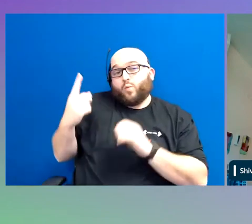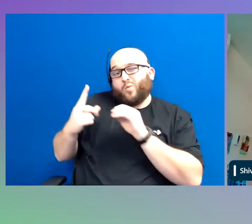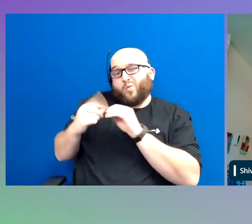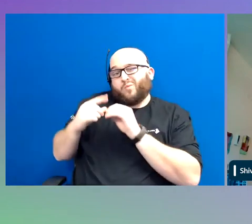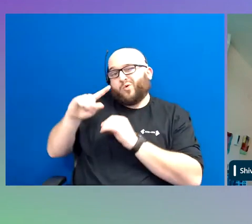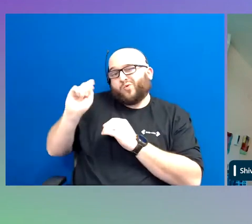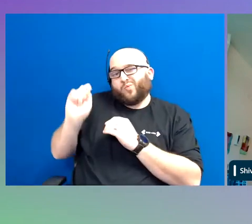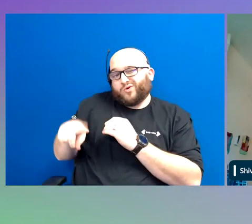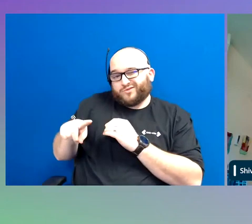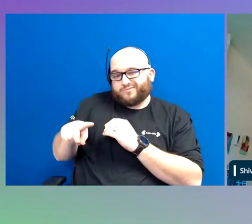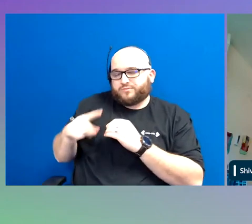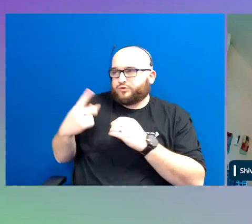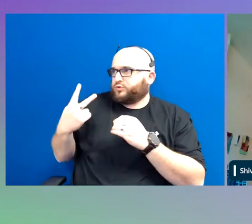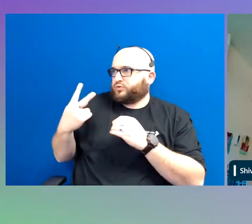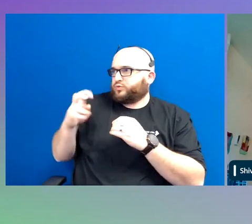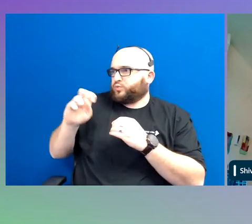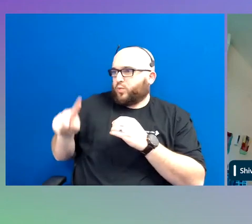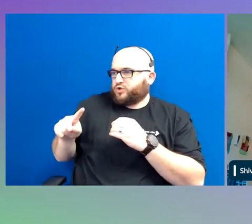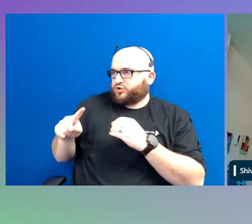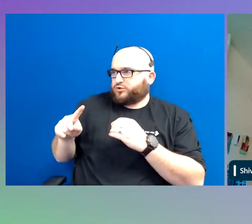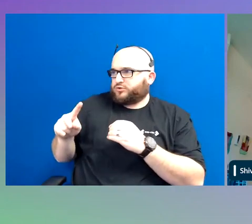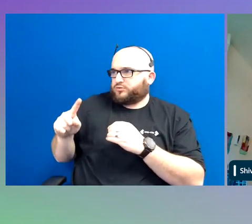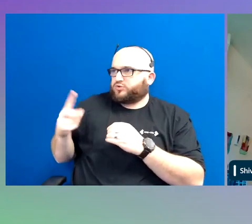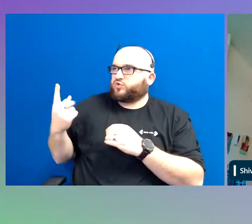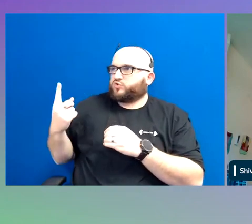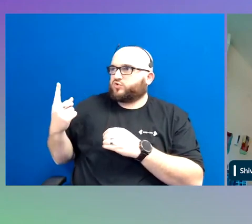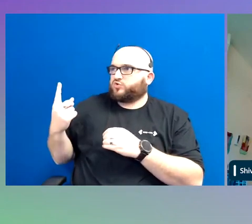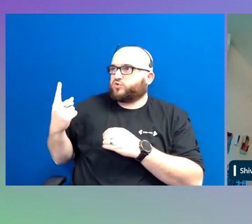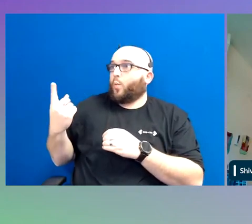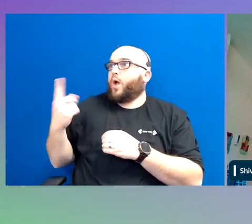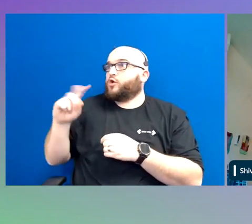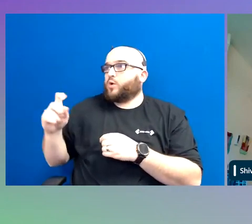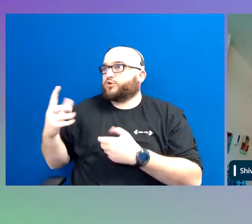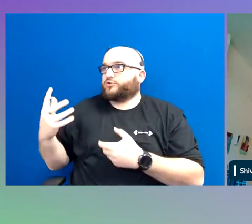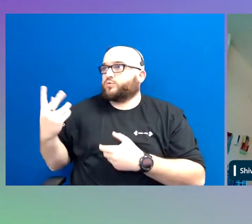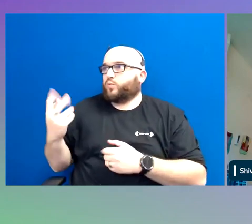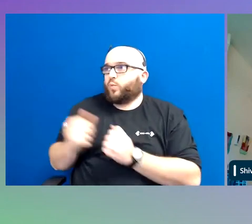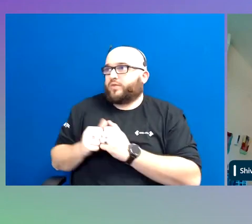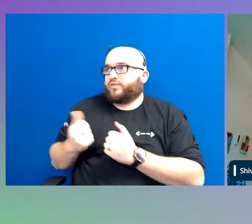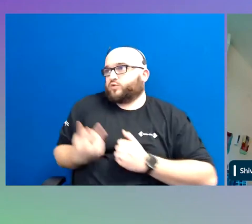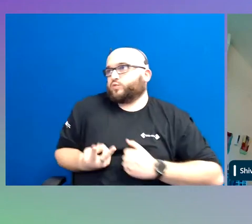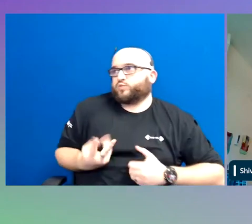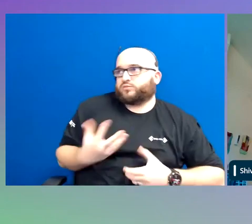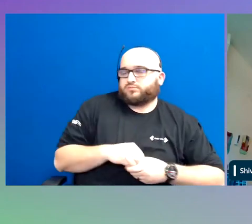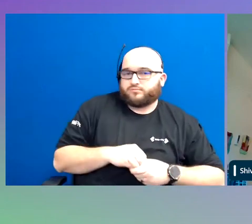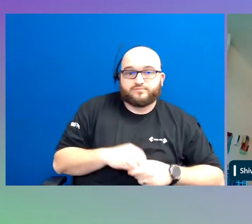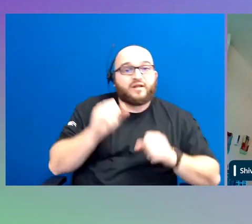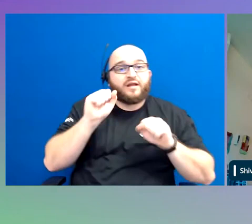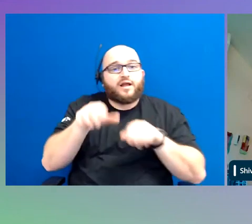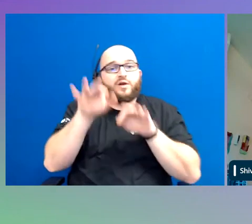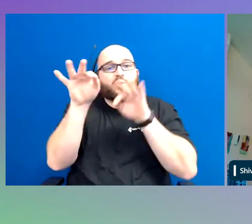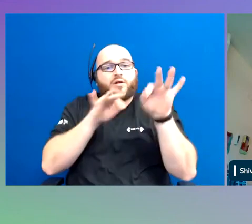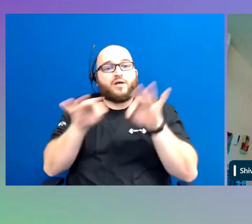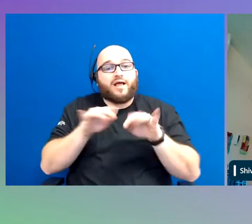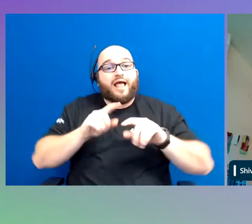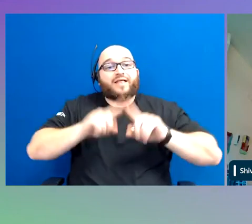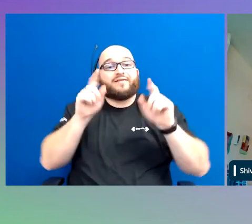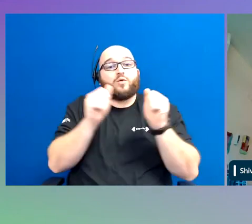And or two questions. And one here is, is can you talk a bit about the difference between